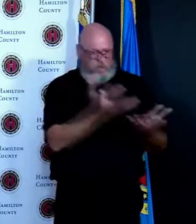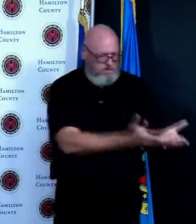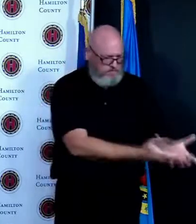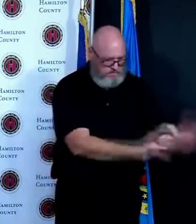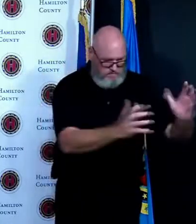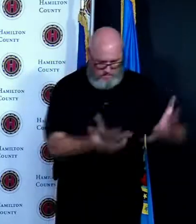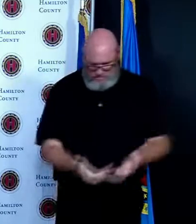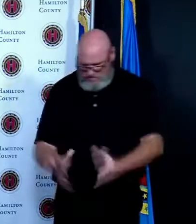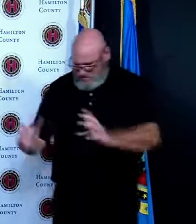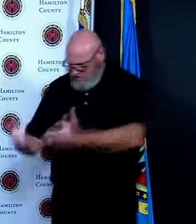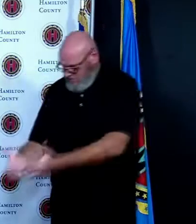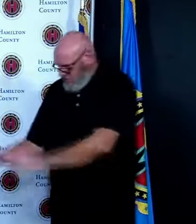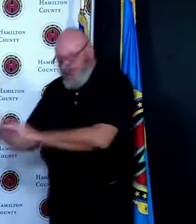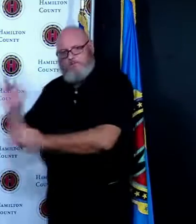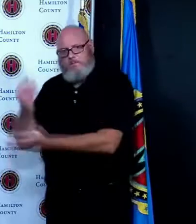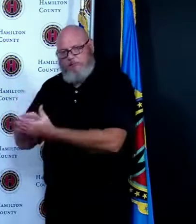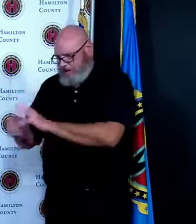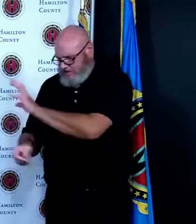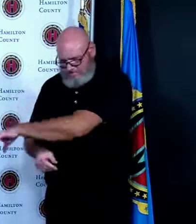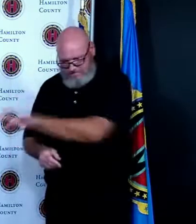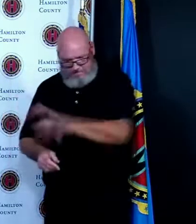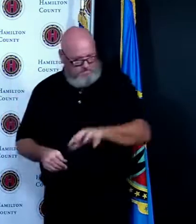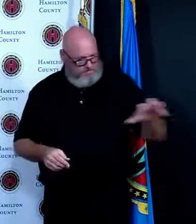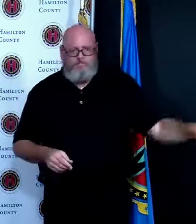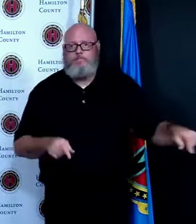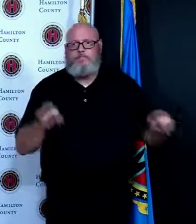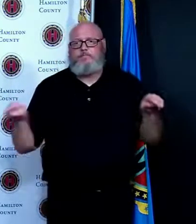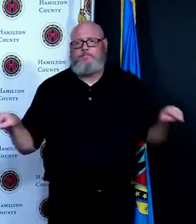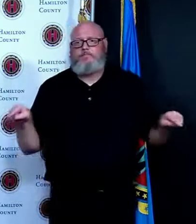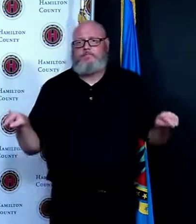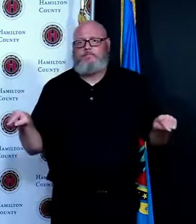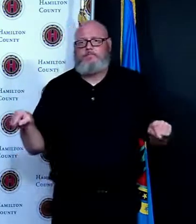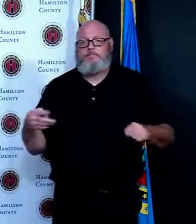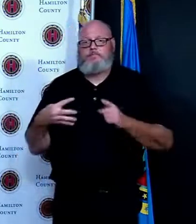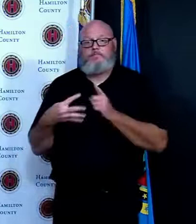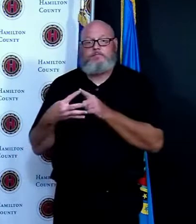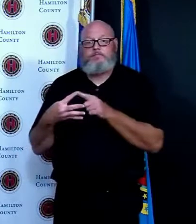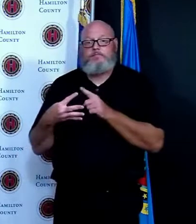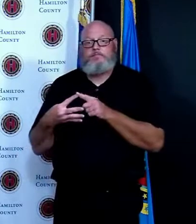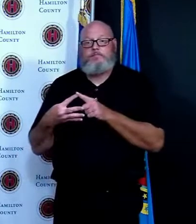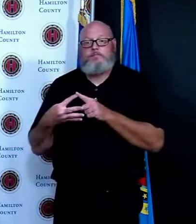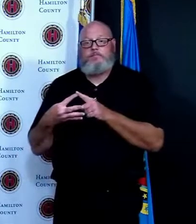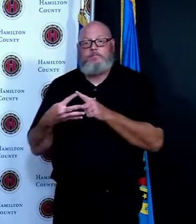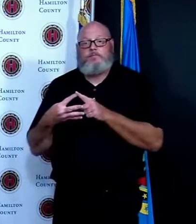funding for vulnerable populations funding for community and economic assistance and